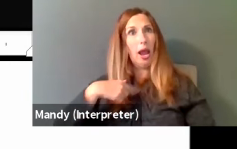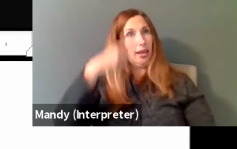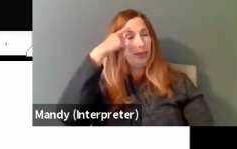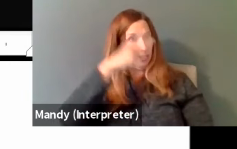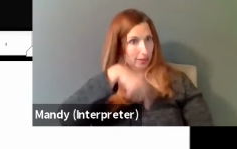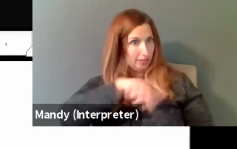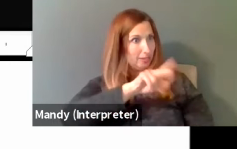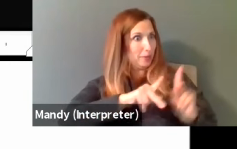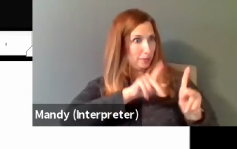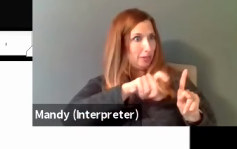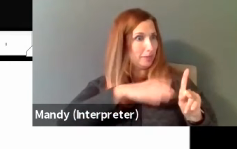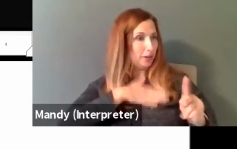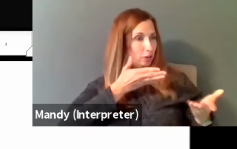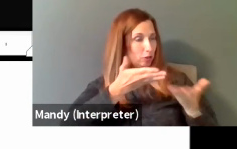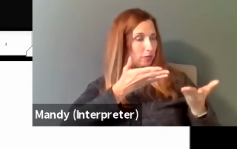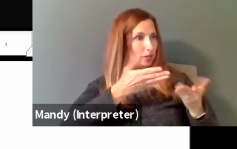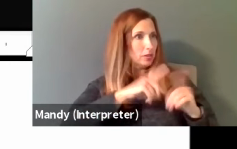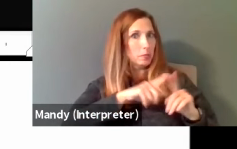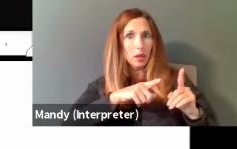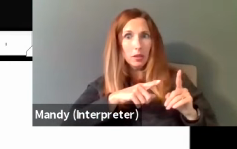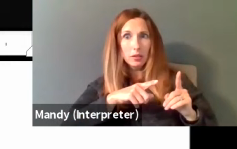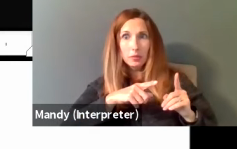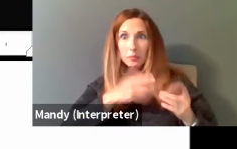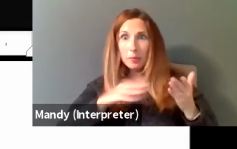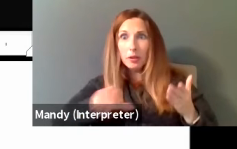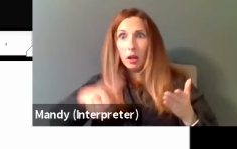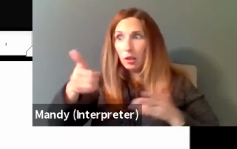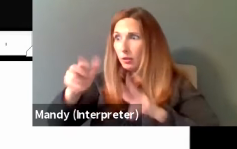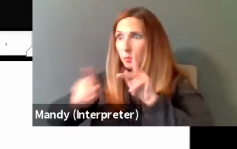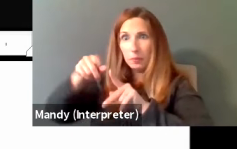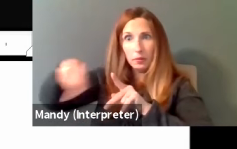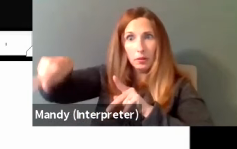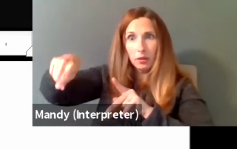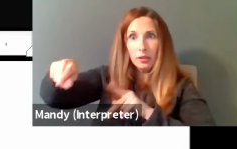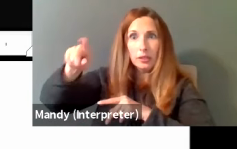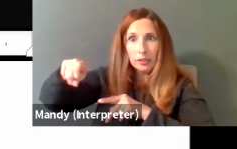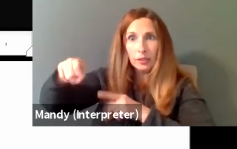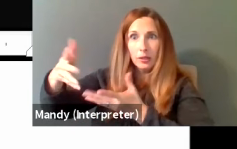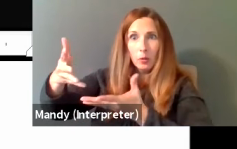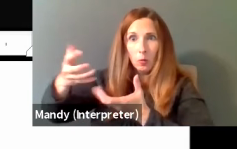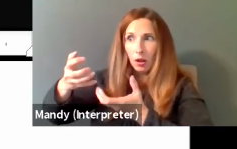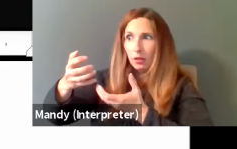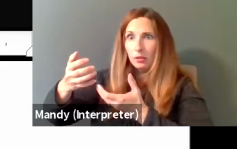It's the people who you may not know of that need, or want, or could use your services.